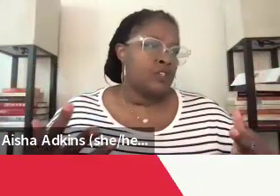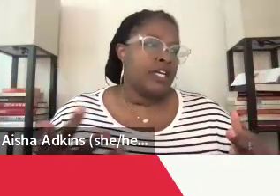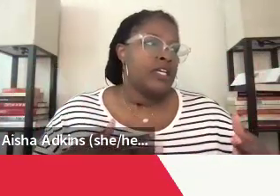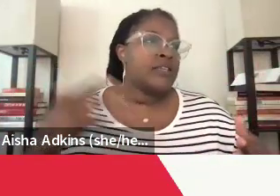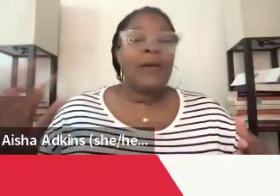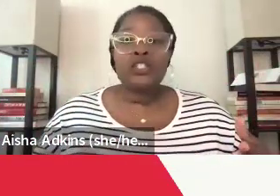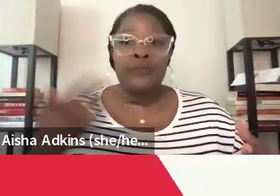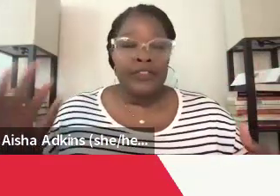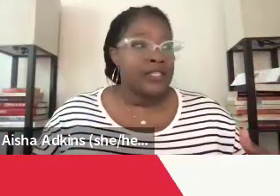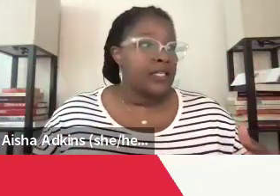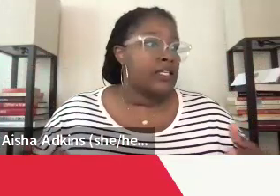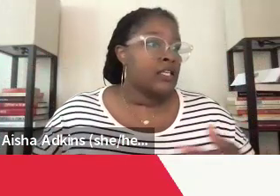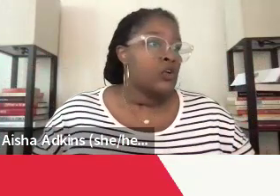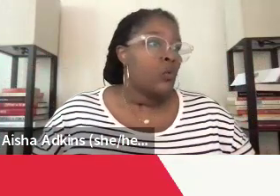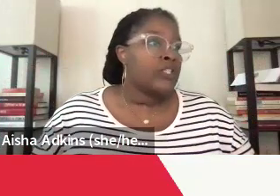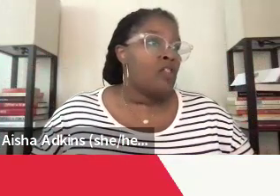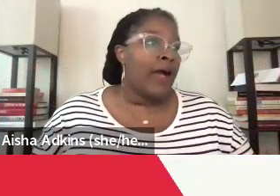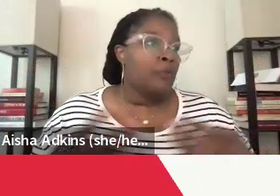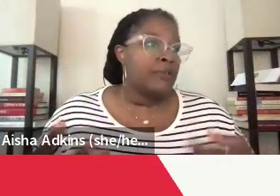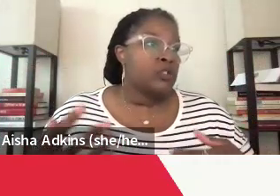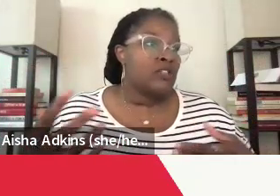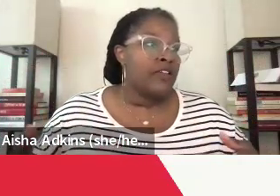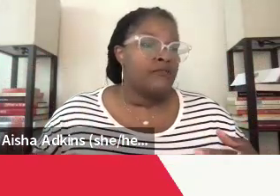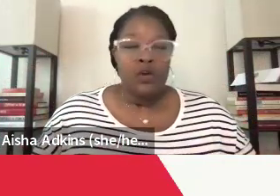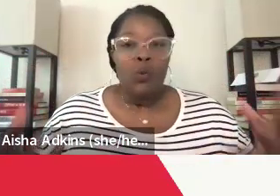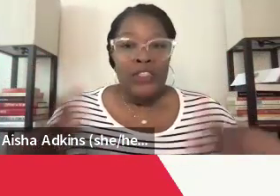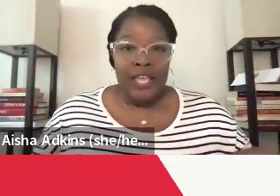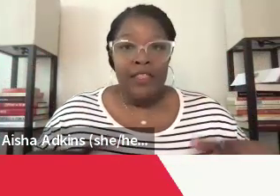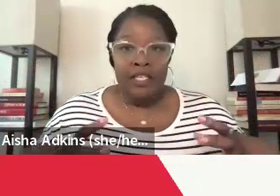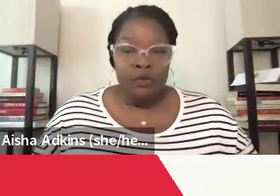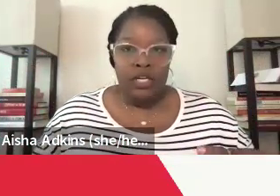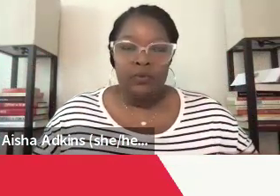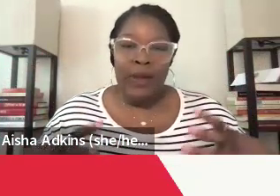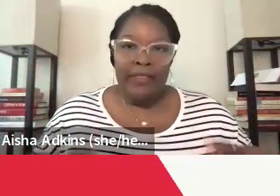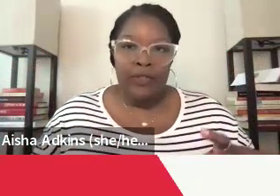sorry - dementia friendly cities, which allow people to live within the community, rather